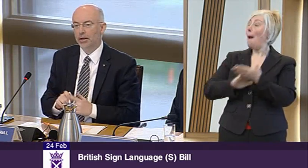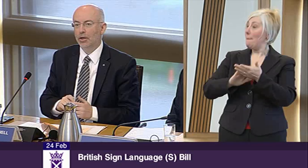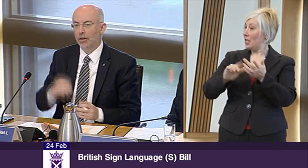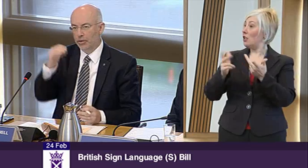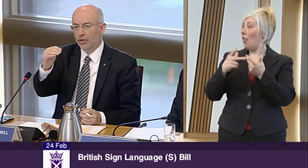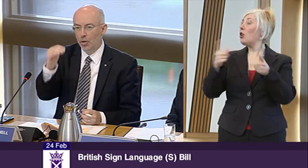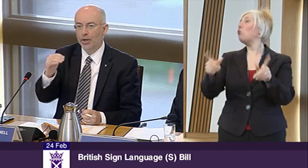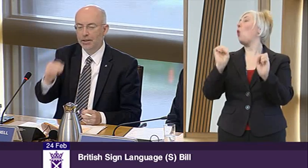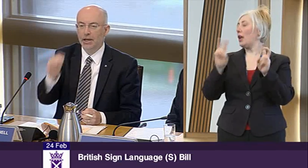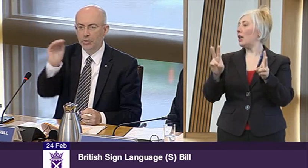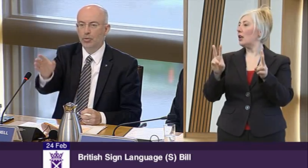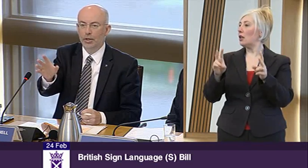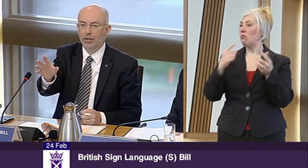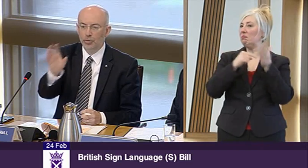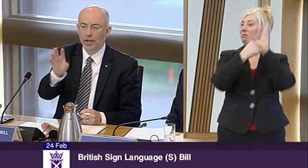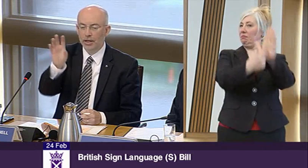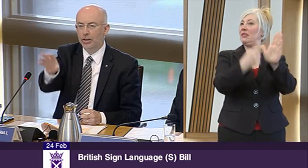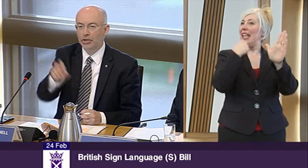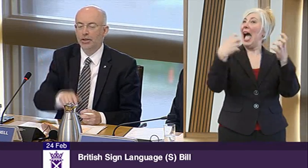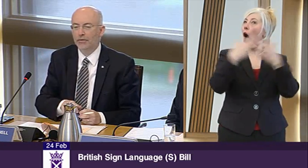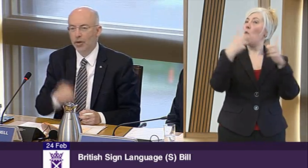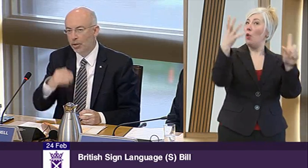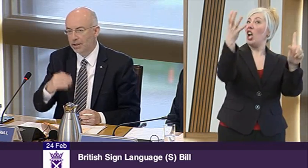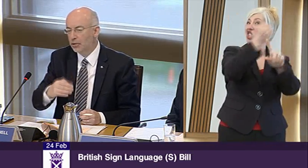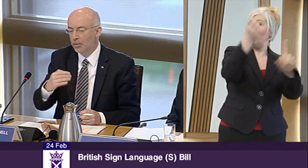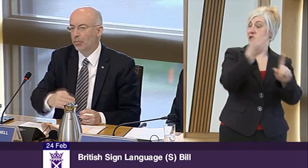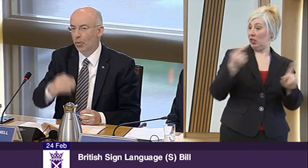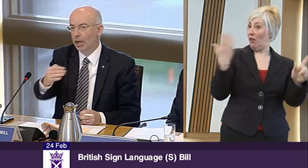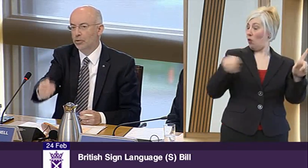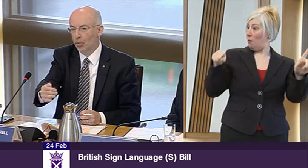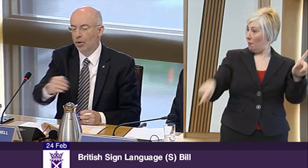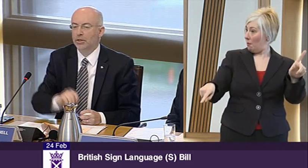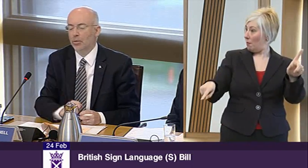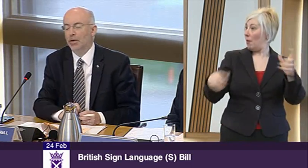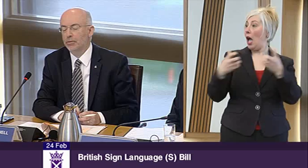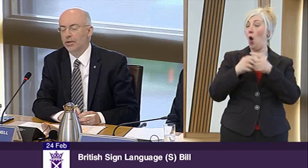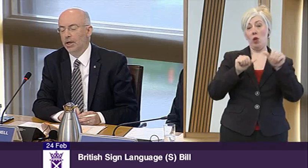local authority—for instance—will say how it intends to achieve or make progress